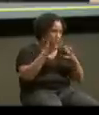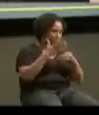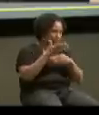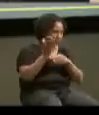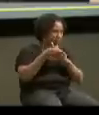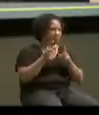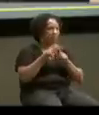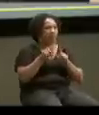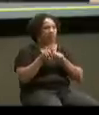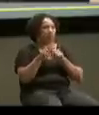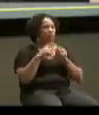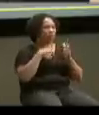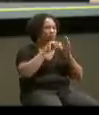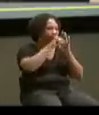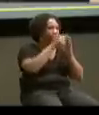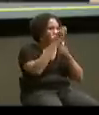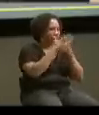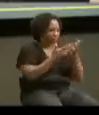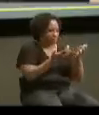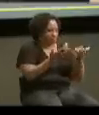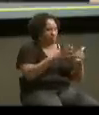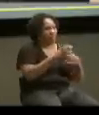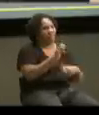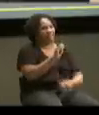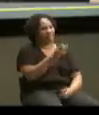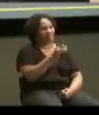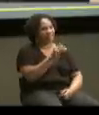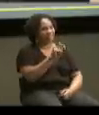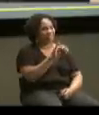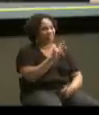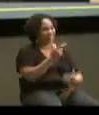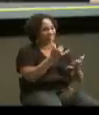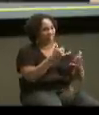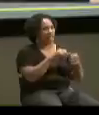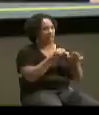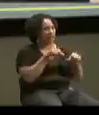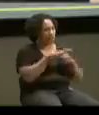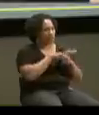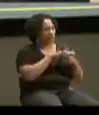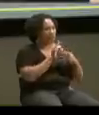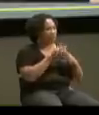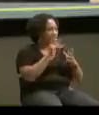WE ALSO HIGHLIGHTED SOME OF THE EXISTING AREAS THAT WE STILL NEED TO LOOK AND DELVE INTO.